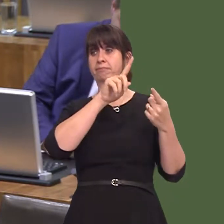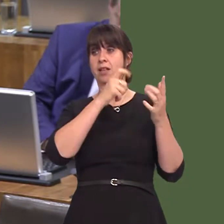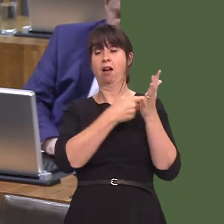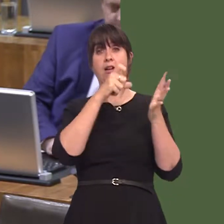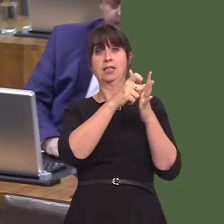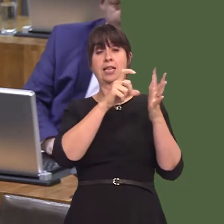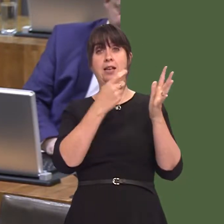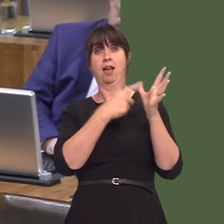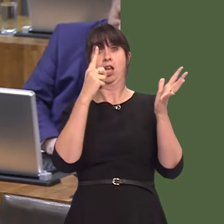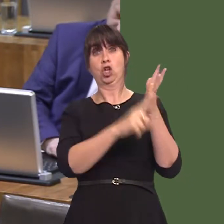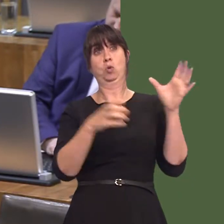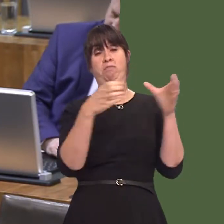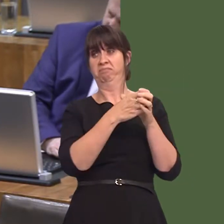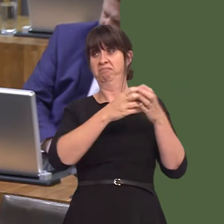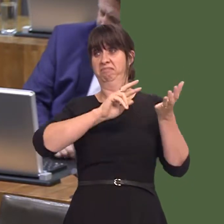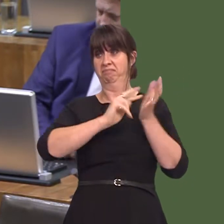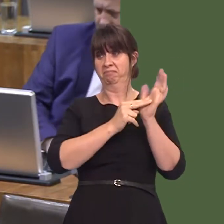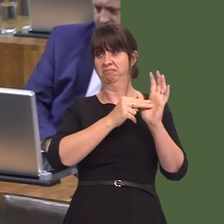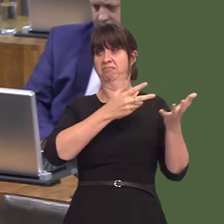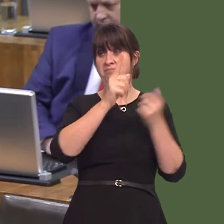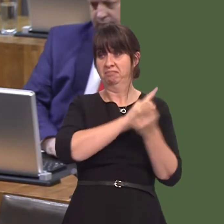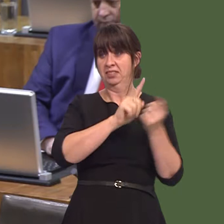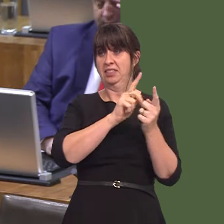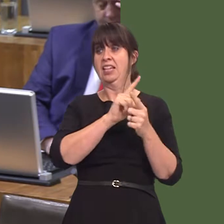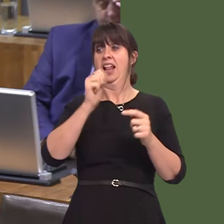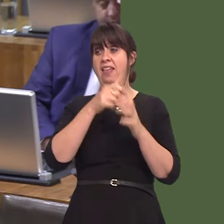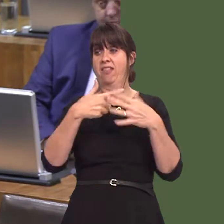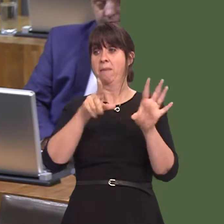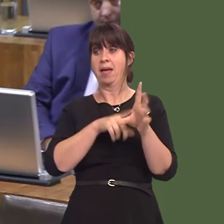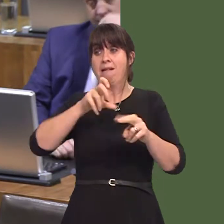On 28 February this year, there was a meeting between our officials and RDAU in Cardiff.